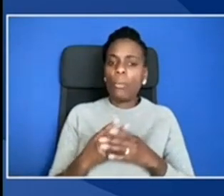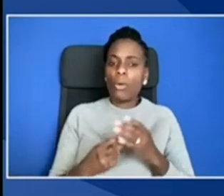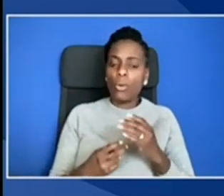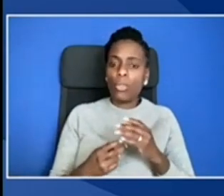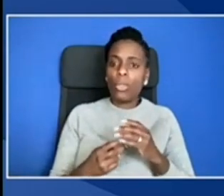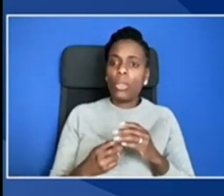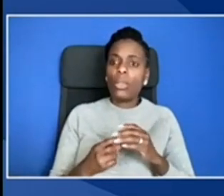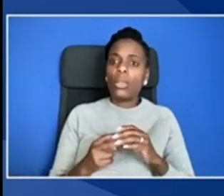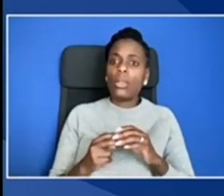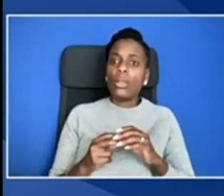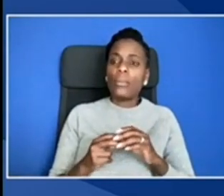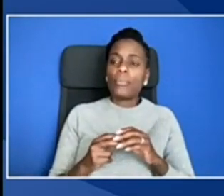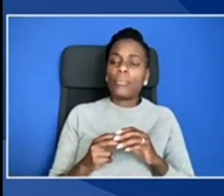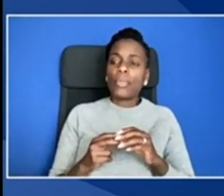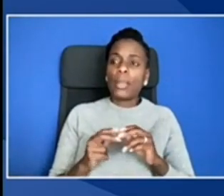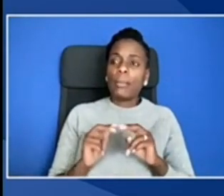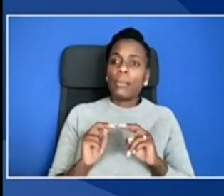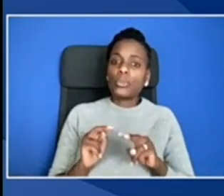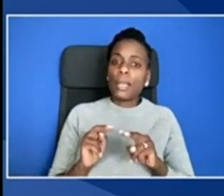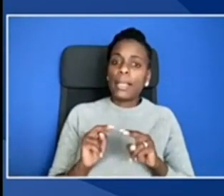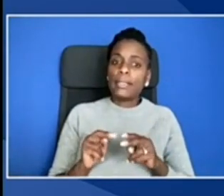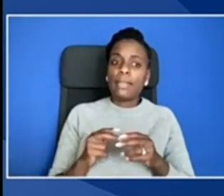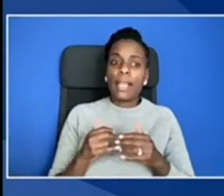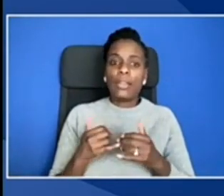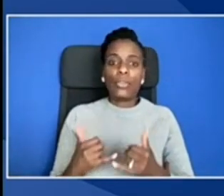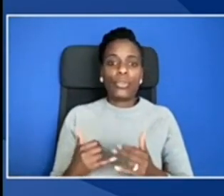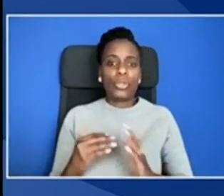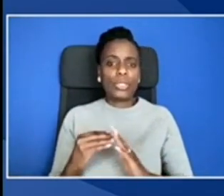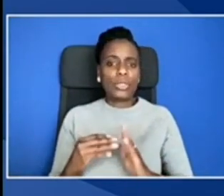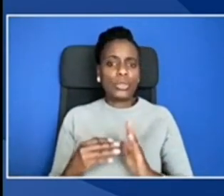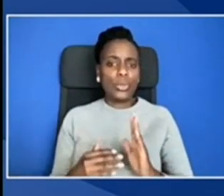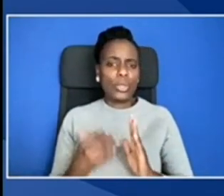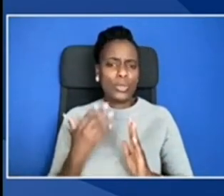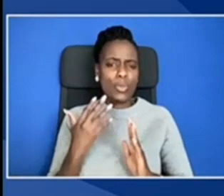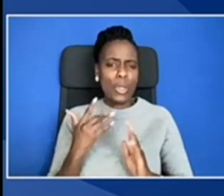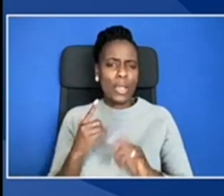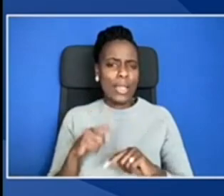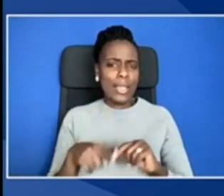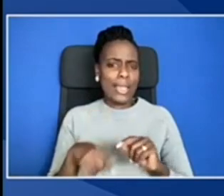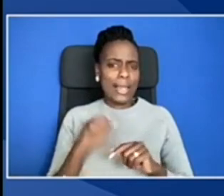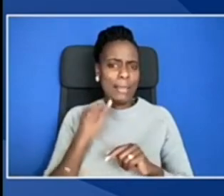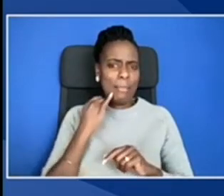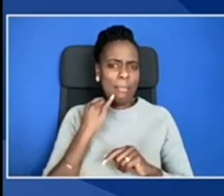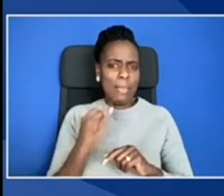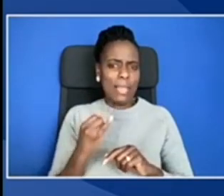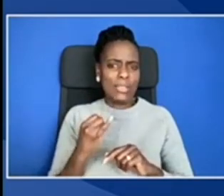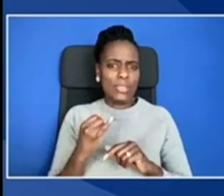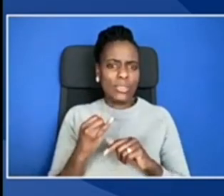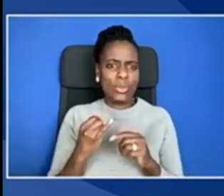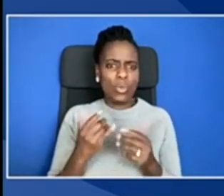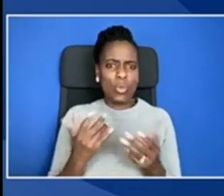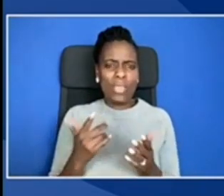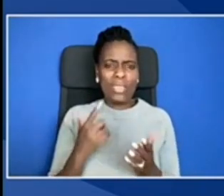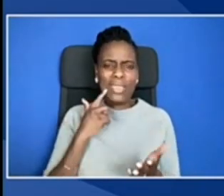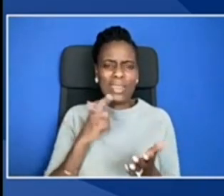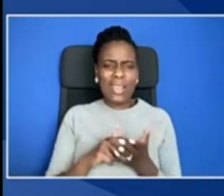students, because I can't imagine what such an acknowledgment could possibly say that would make it clear to the borrower